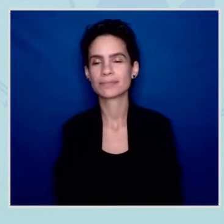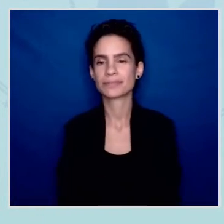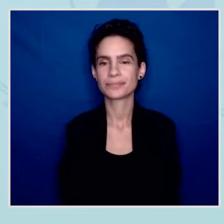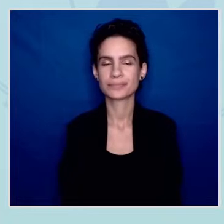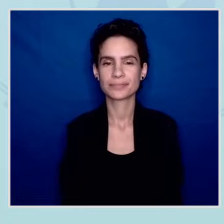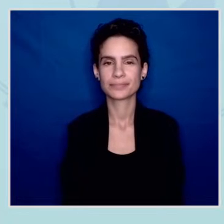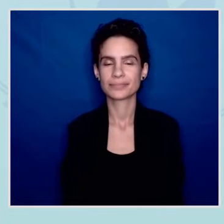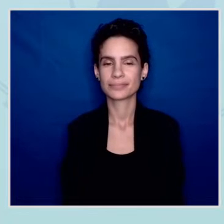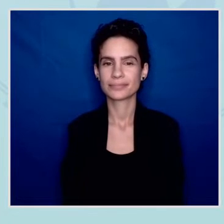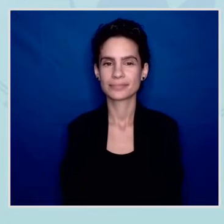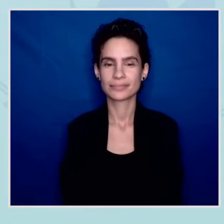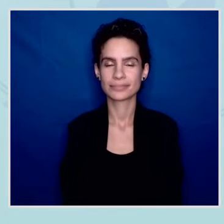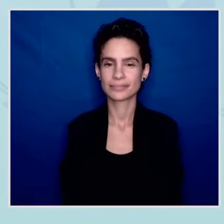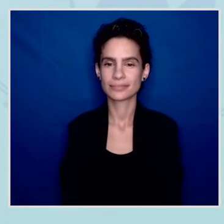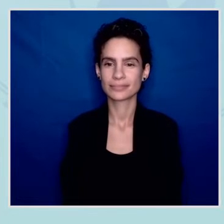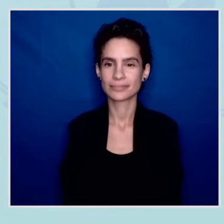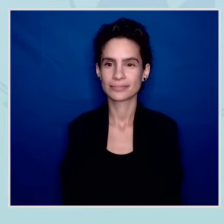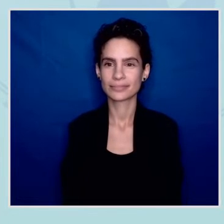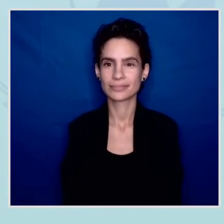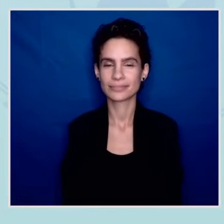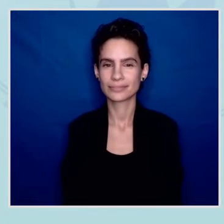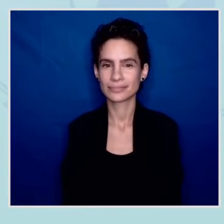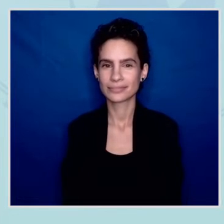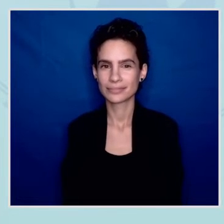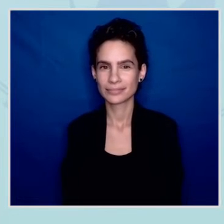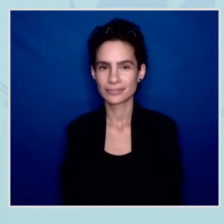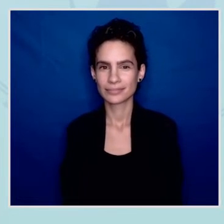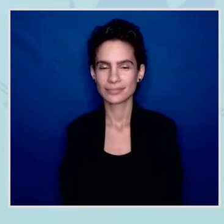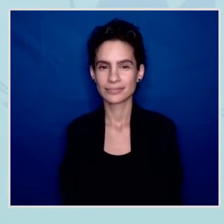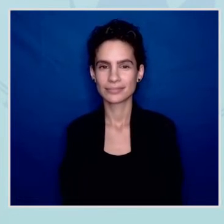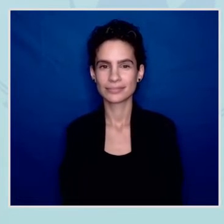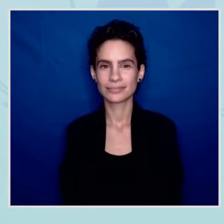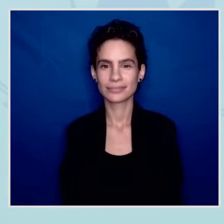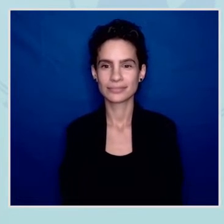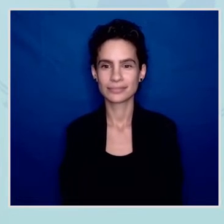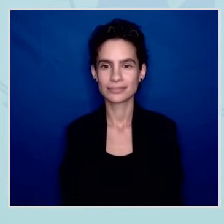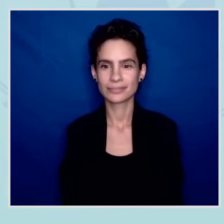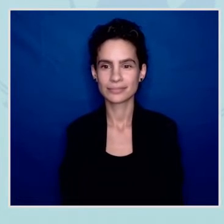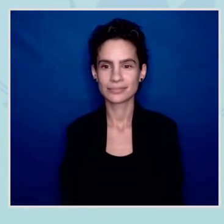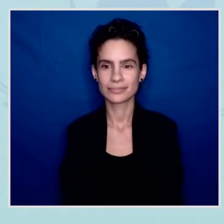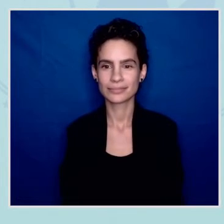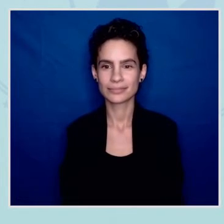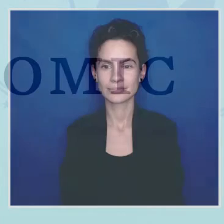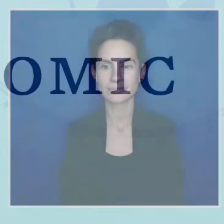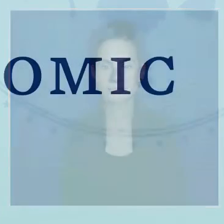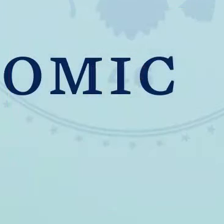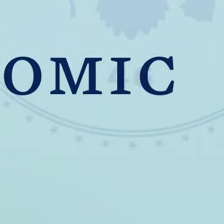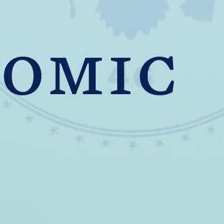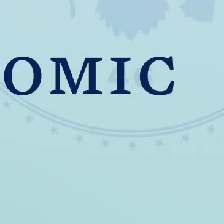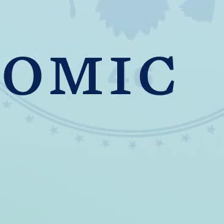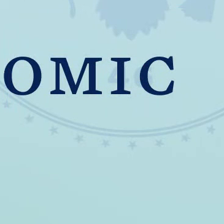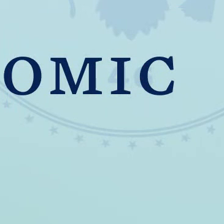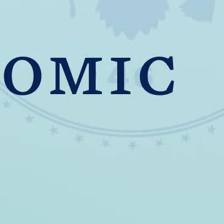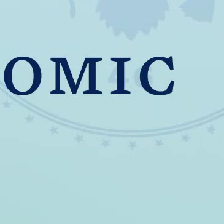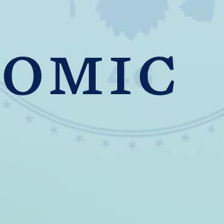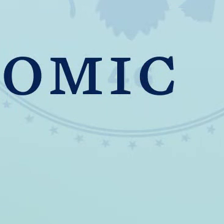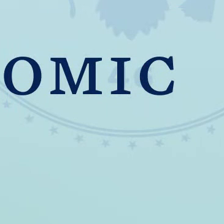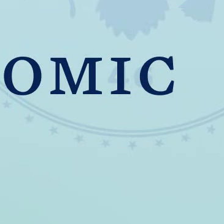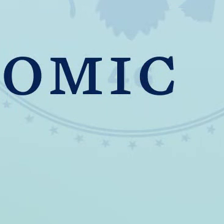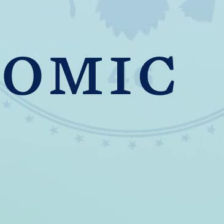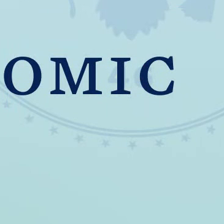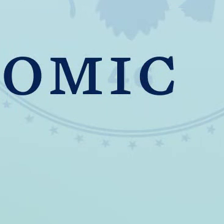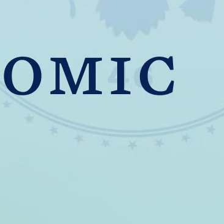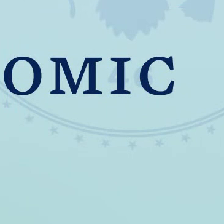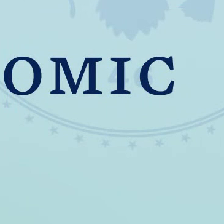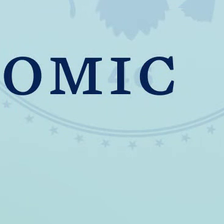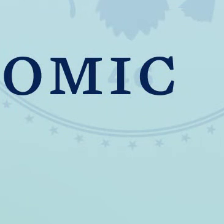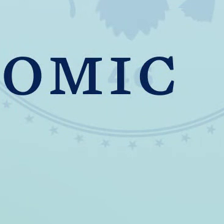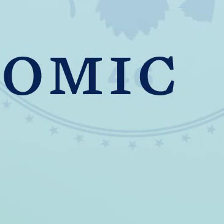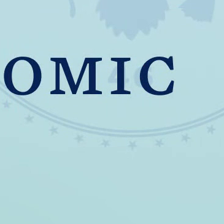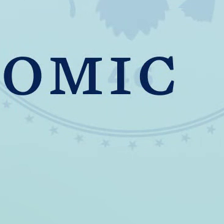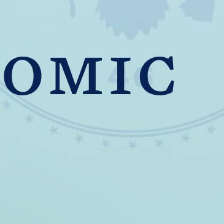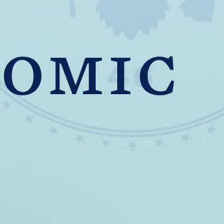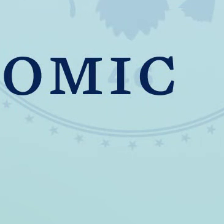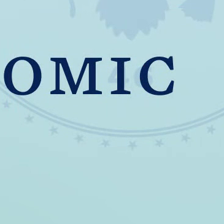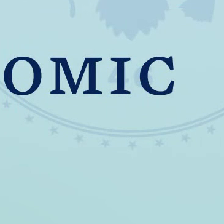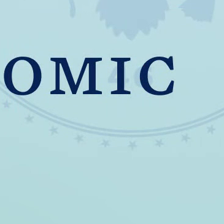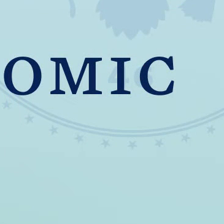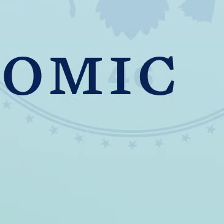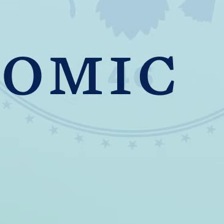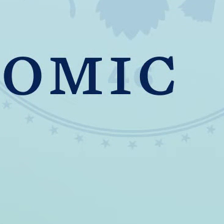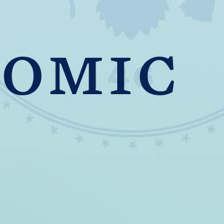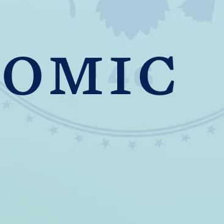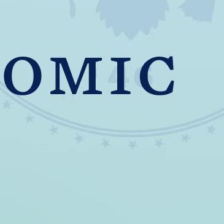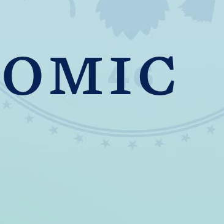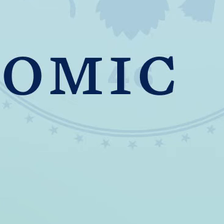OUT FRONT.